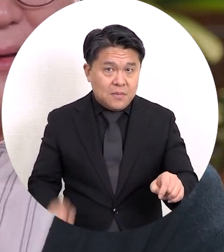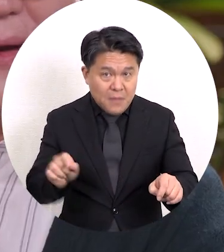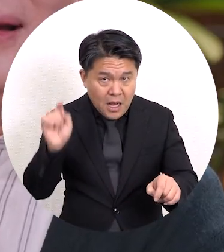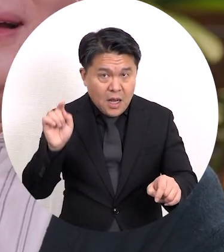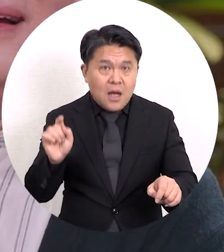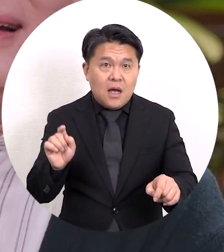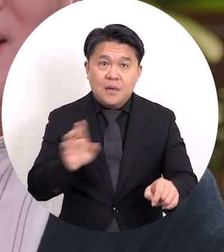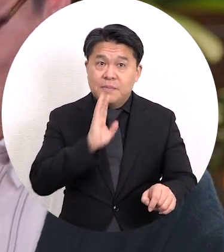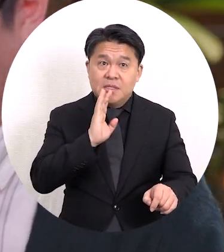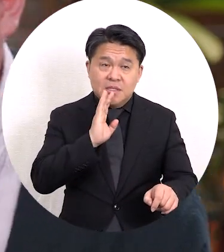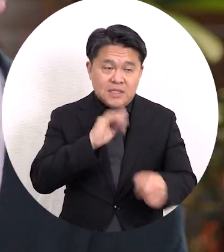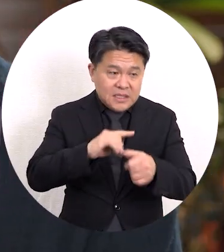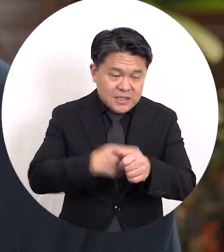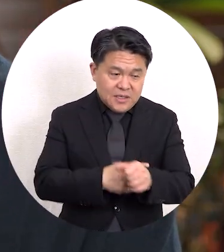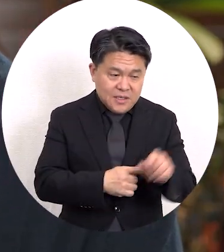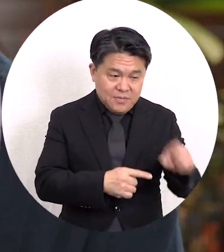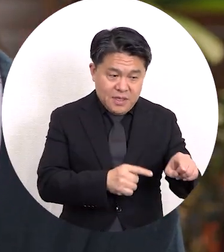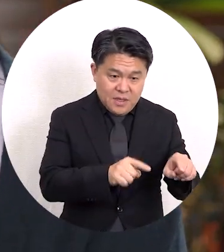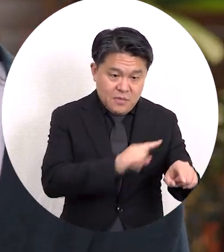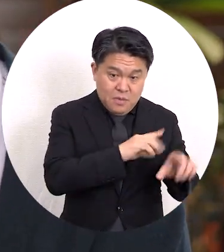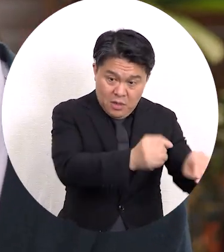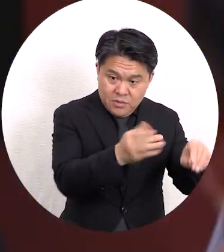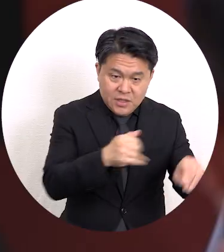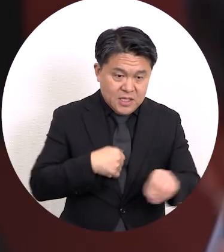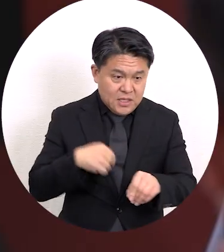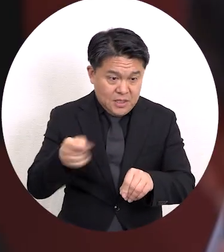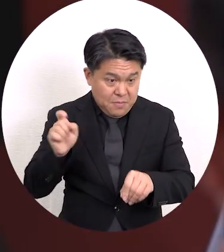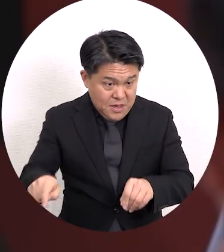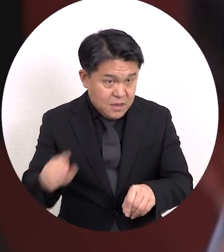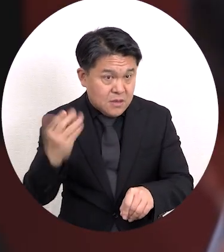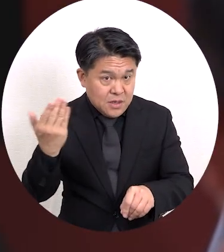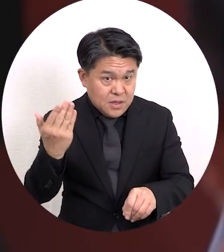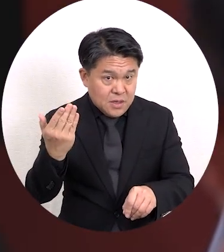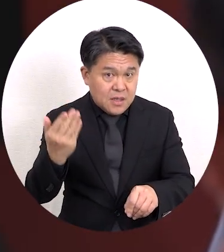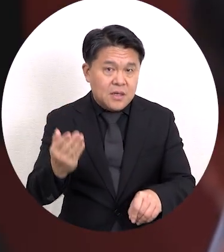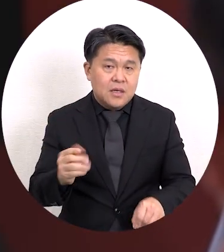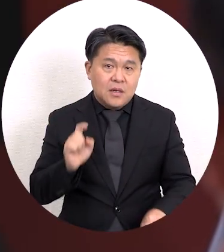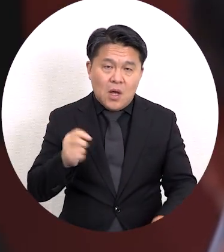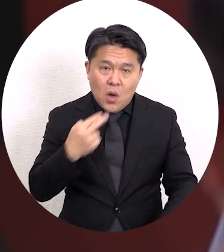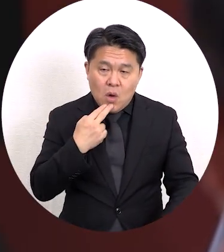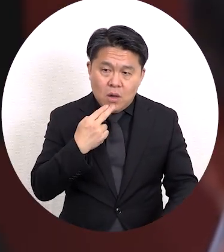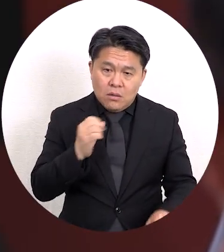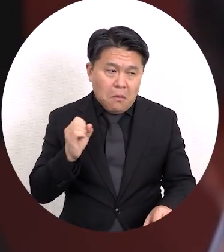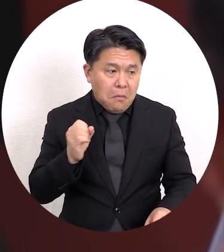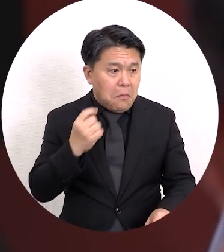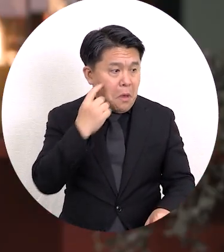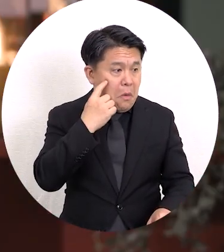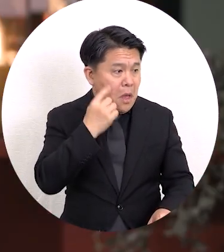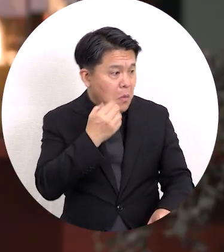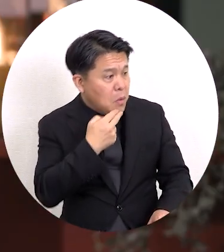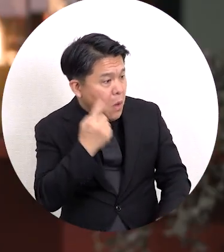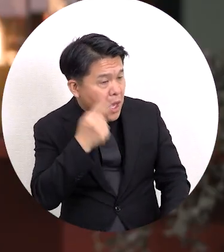You hit the next beat, right? But if that doesn't come out, you get a feeling of "huh?" right?